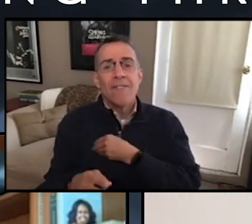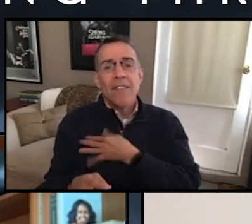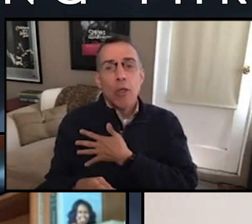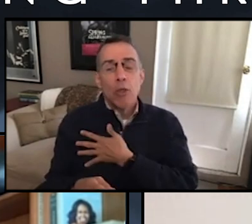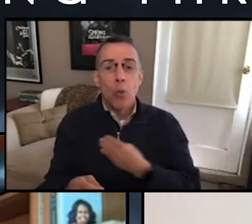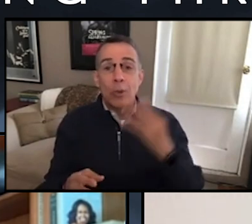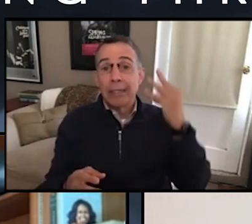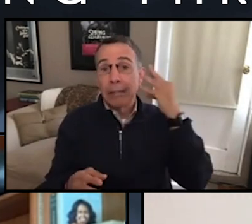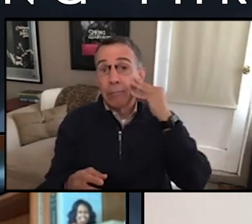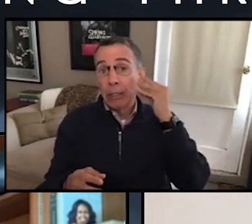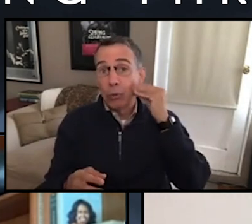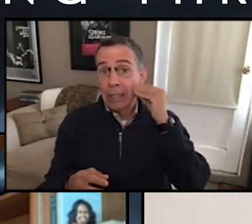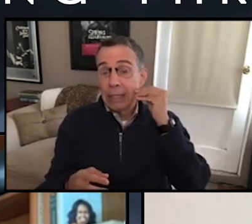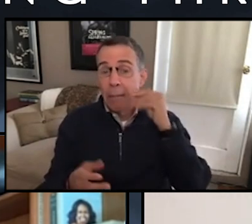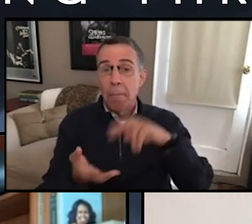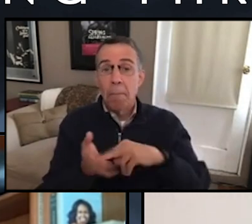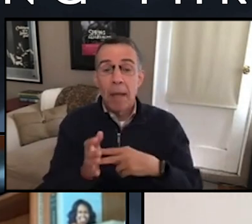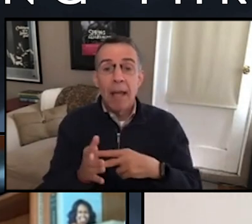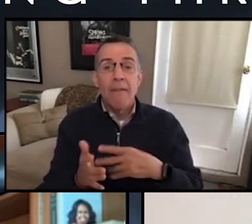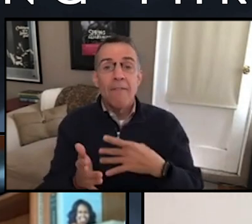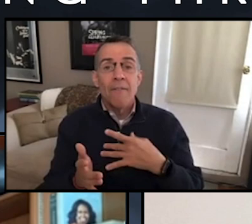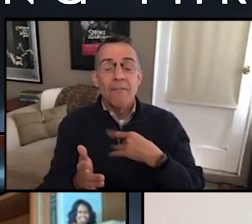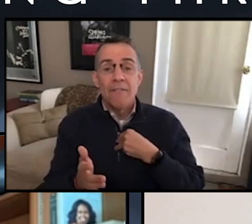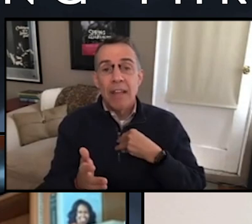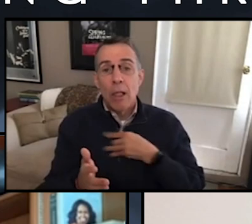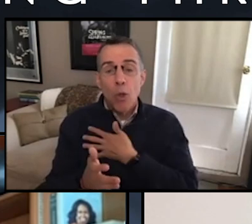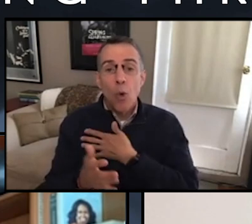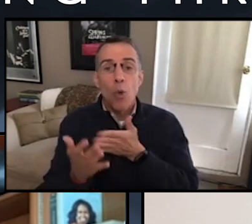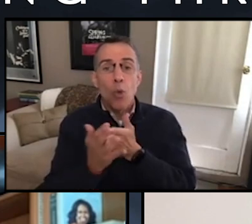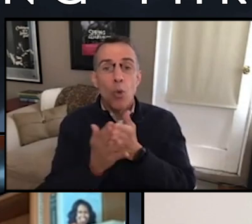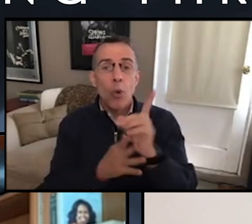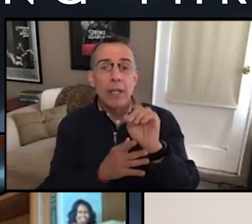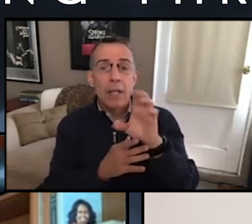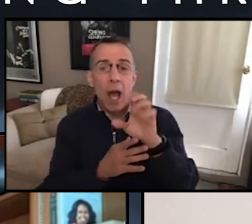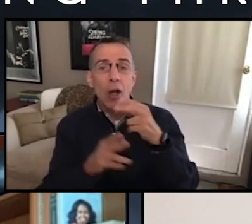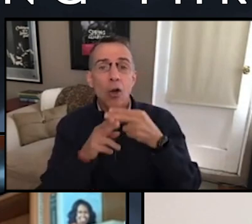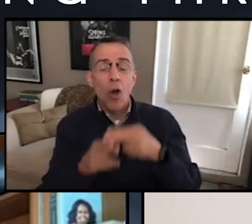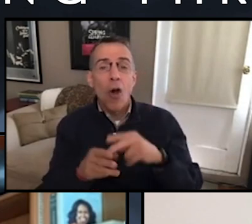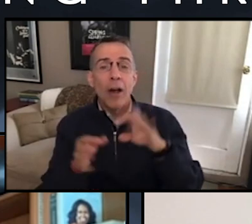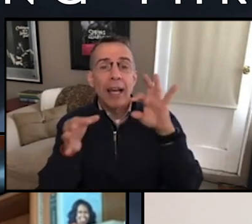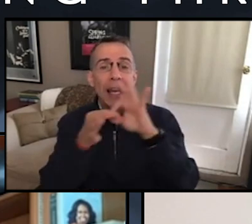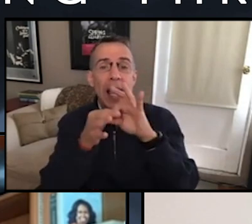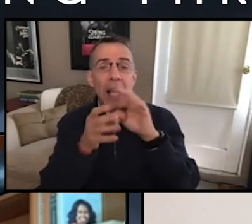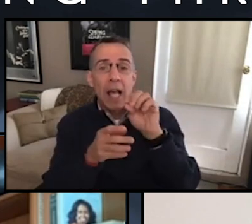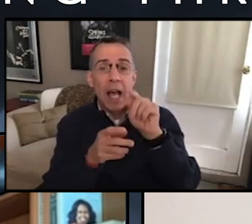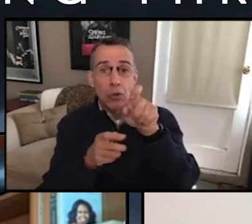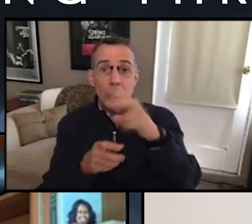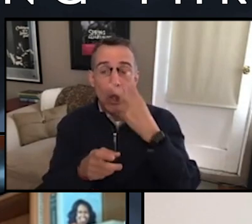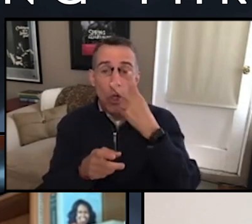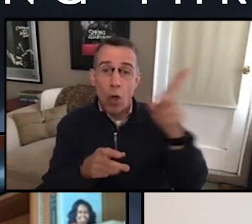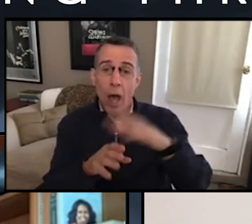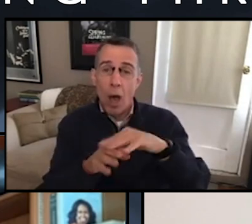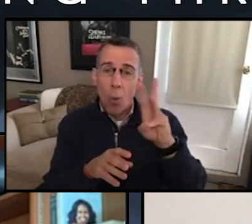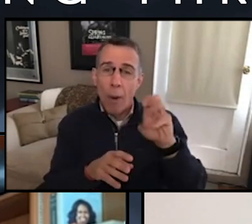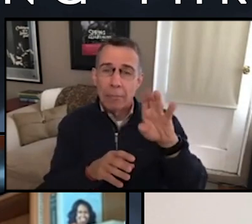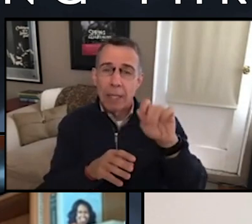Feeling Through. A supporting documentary called Connecting the Dots, which is available at feelingthrough.com for anyone to see more of the process of